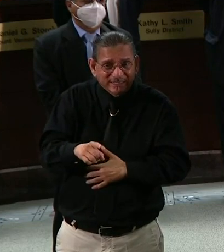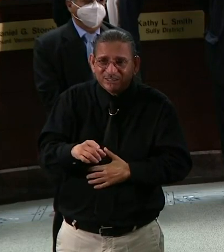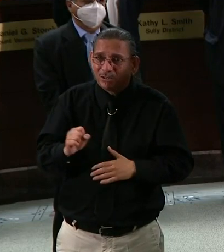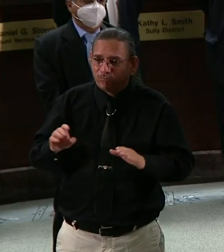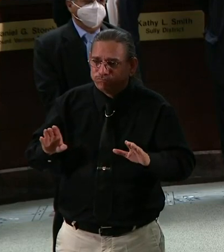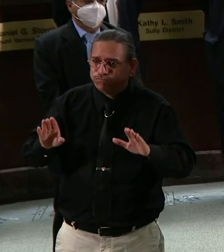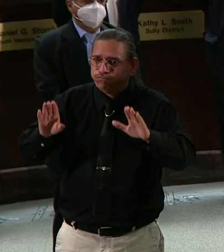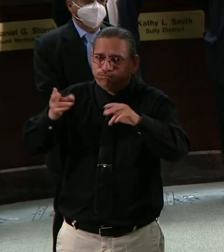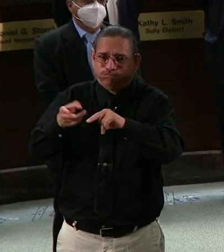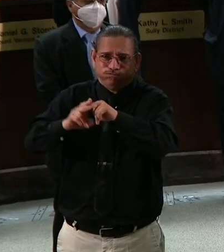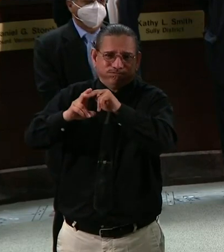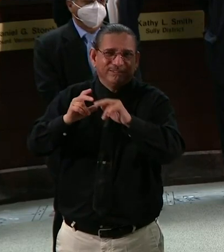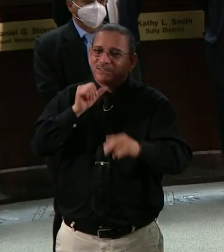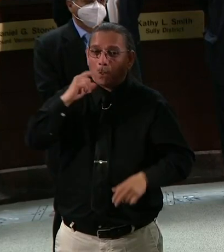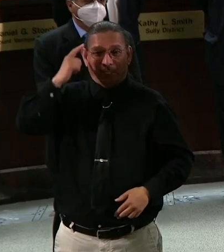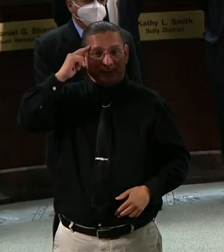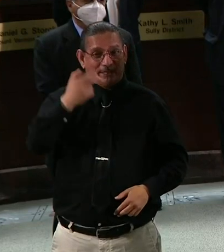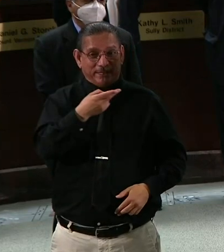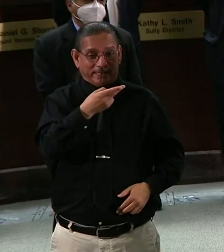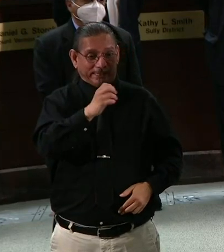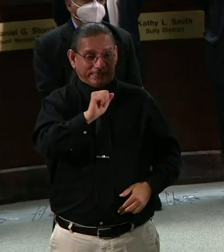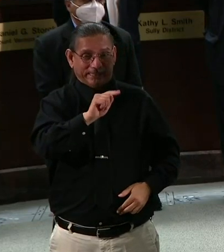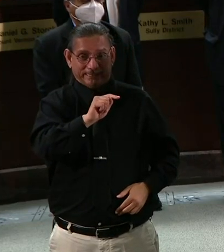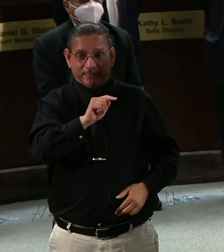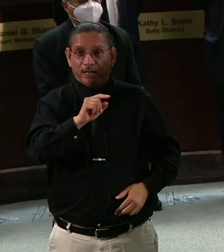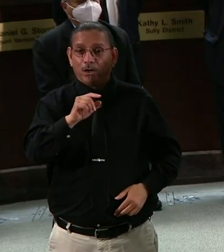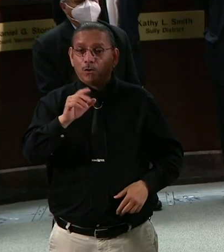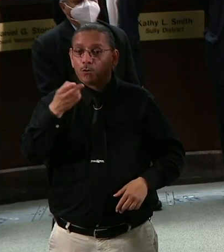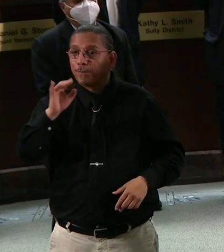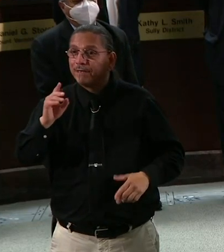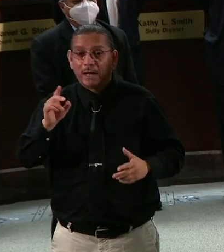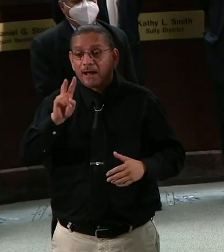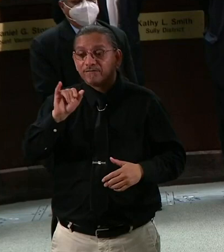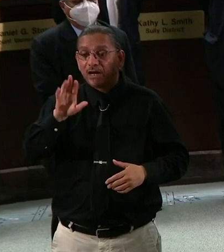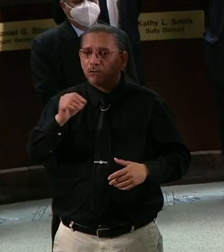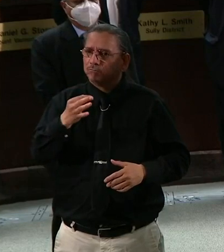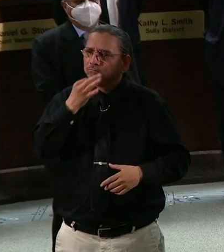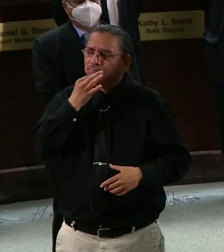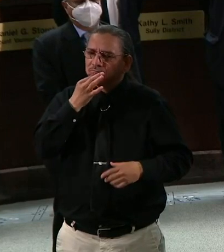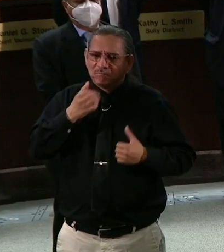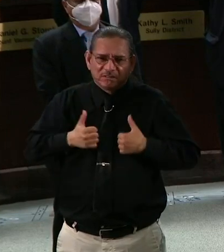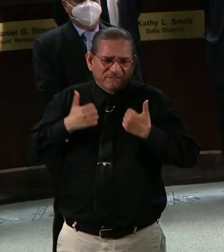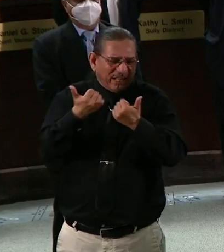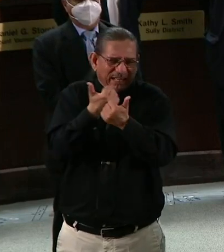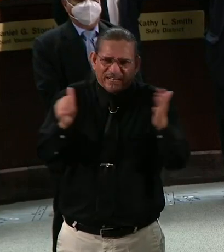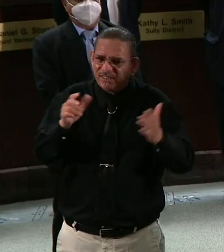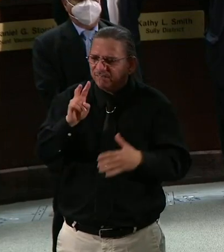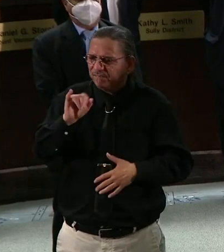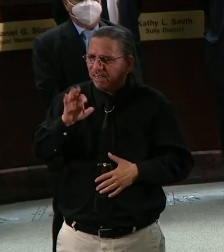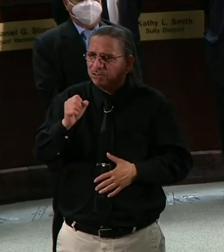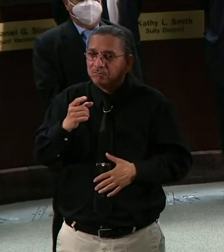THEY'RE IN THE SOUTHERN PART.